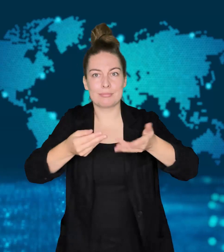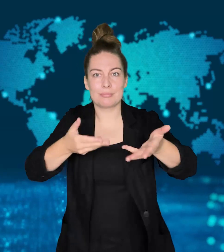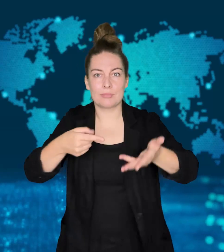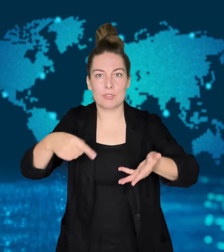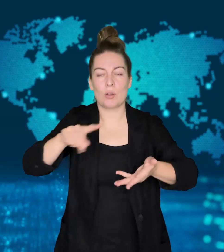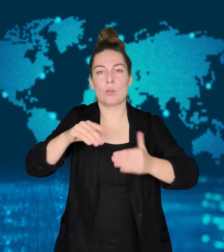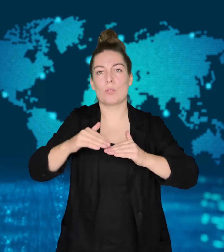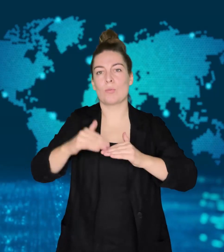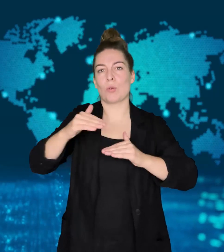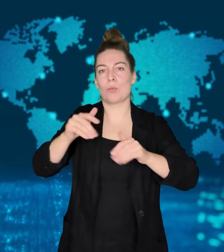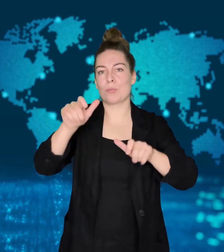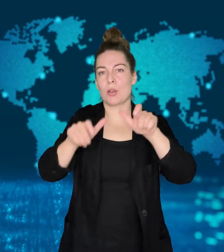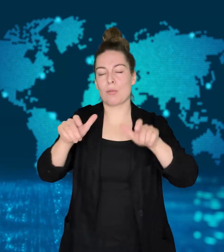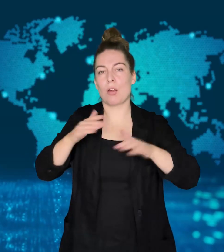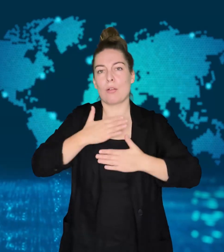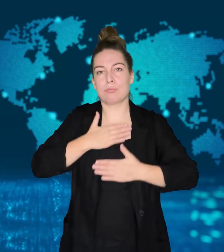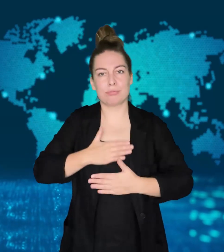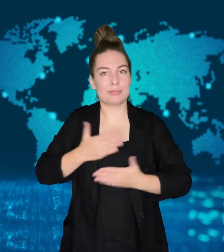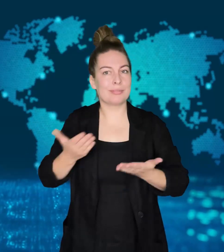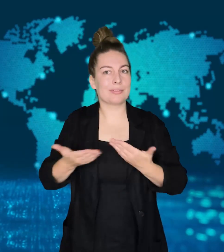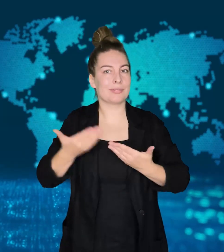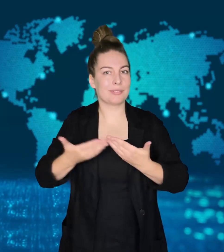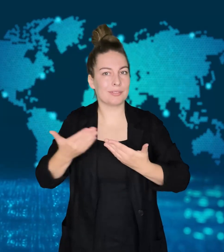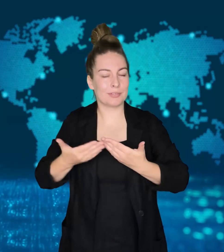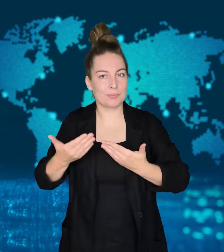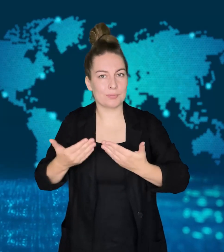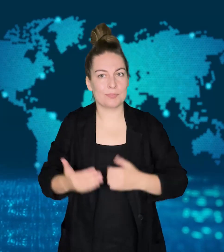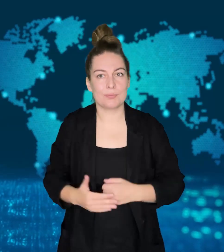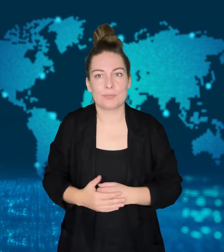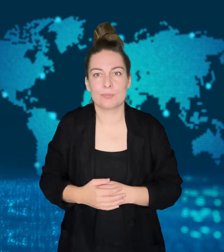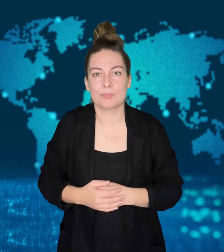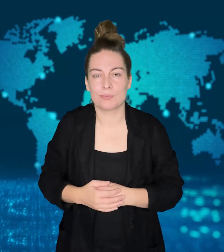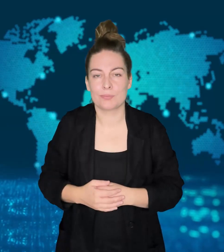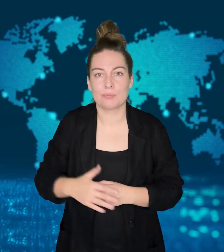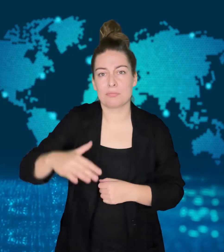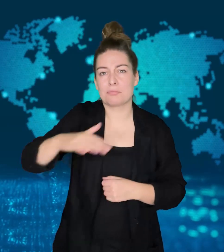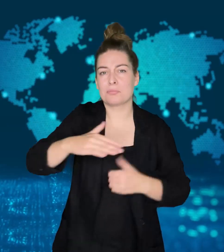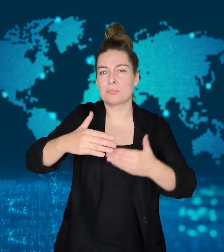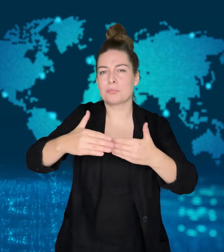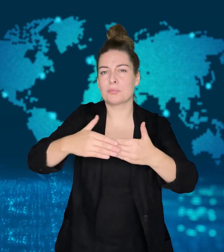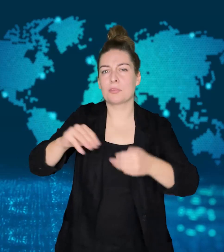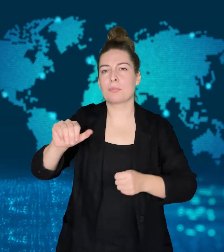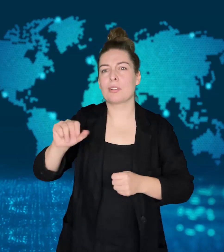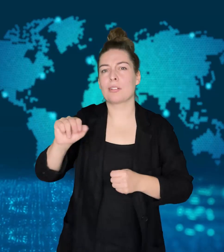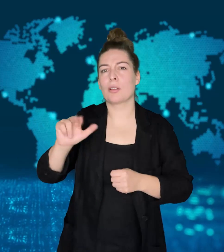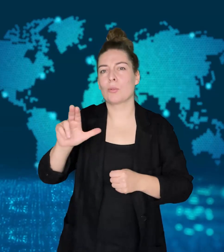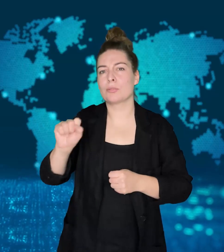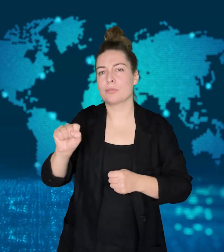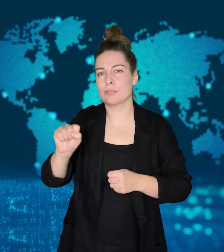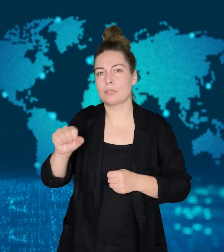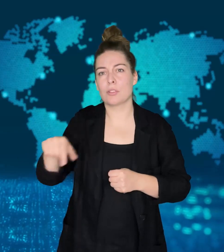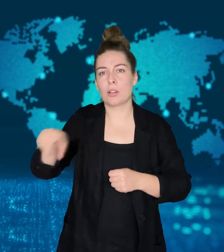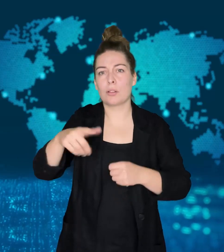The drought has affected over 480,000 people.